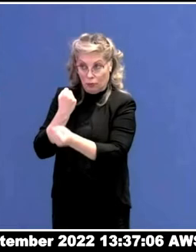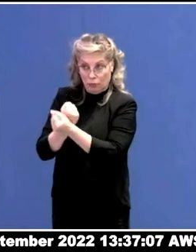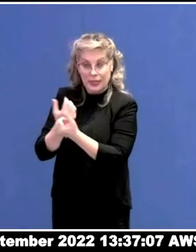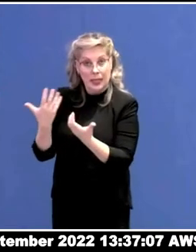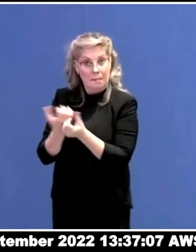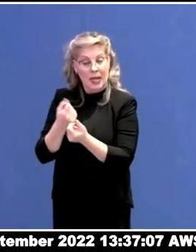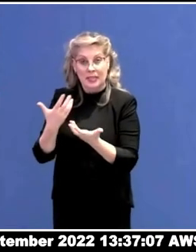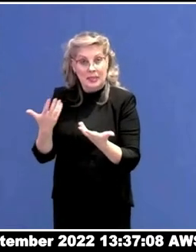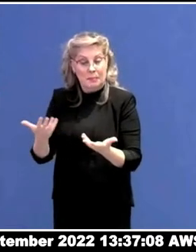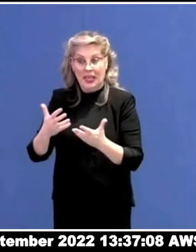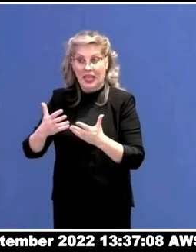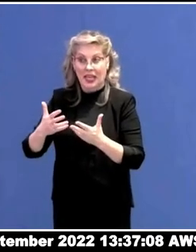So, we need more people involved.